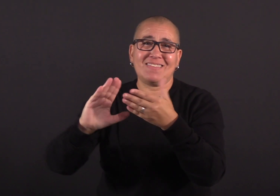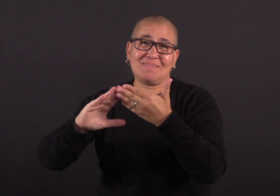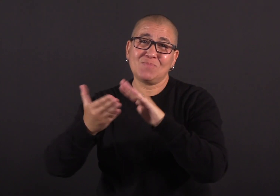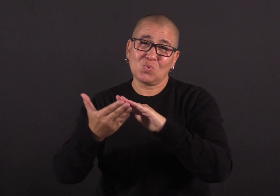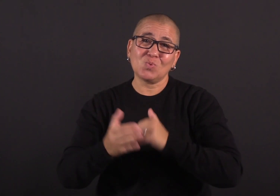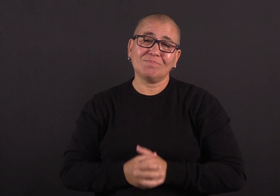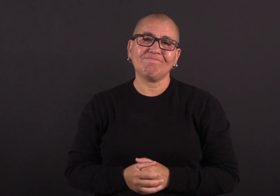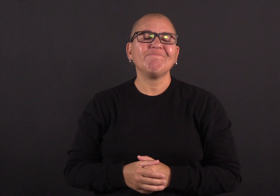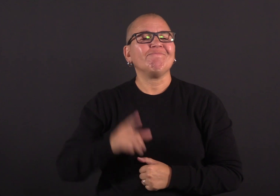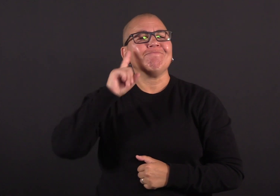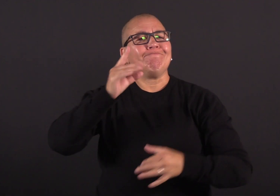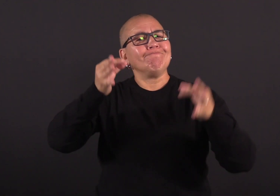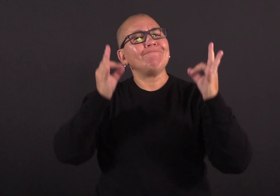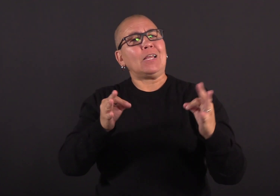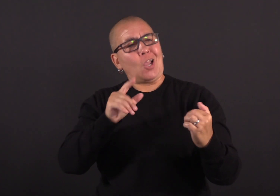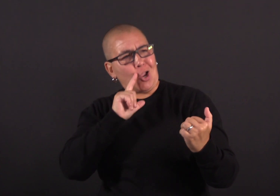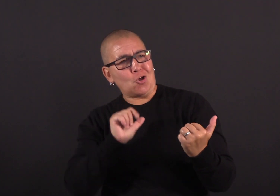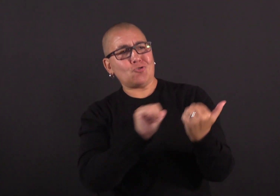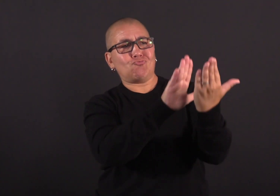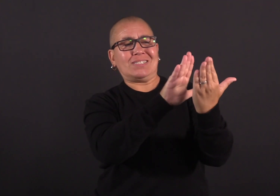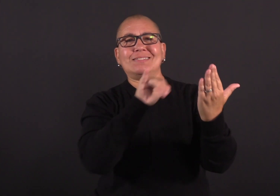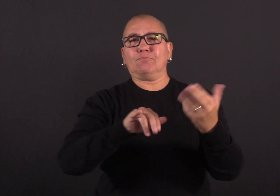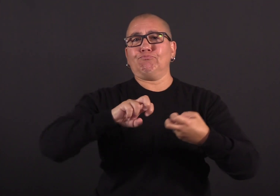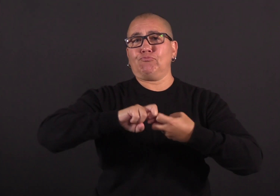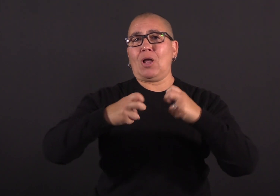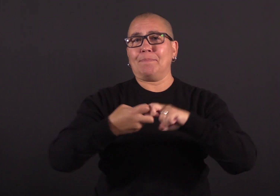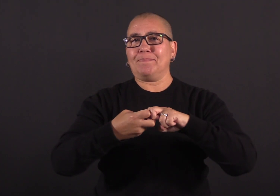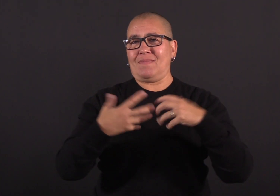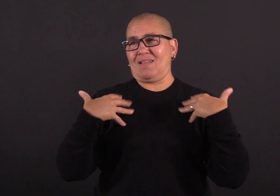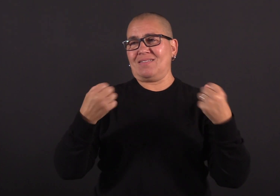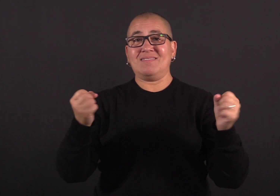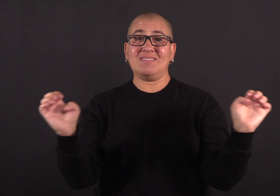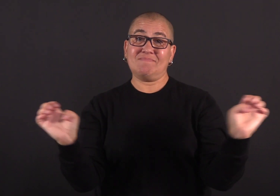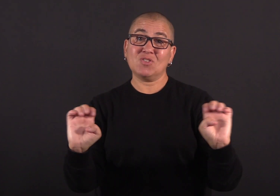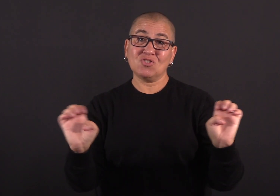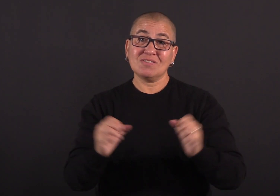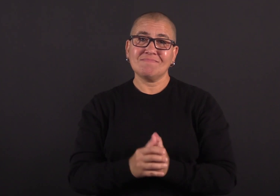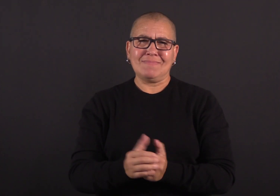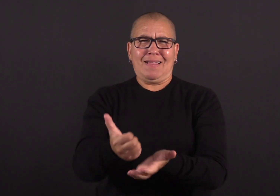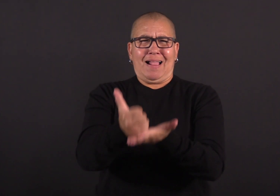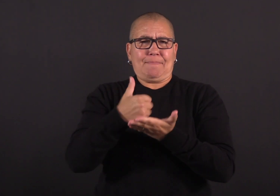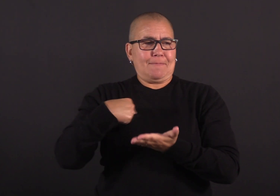across the state, can be a useful tool for policy makers and public health officials in